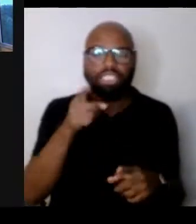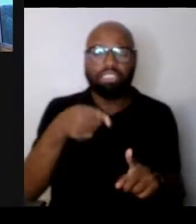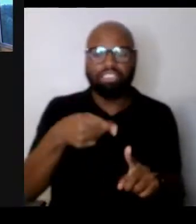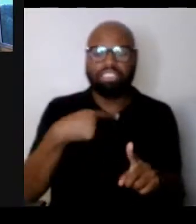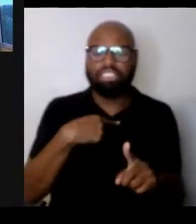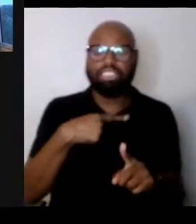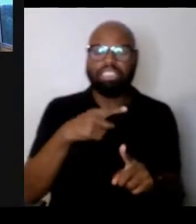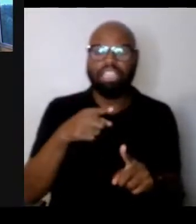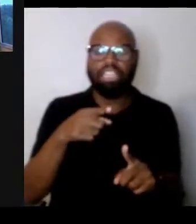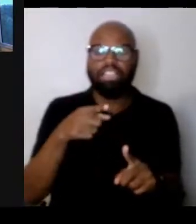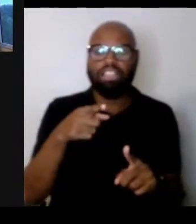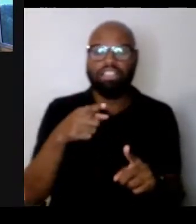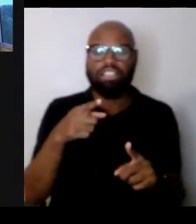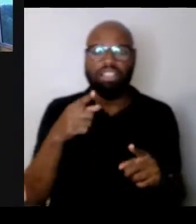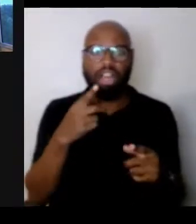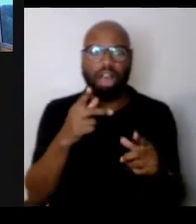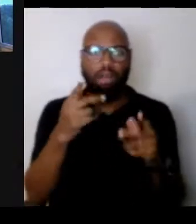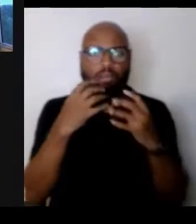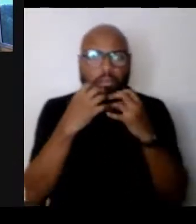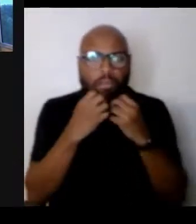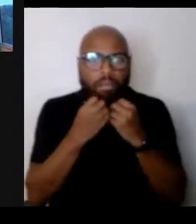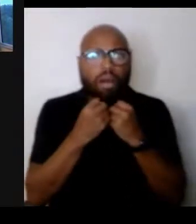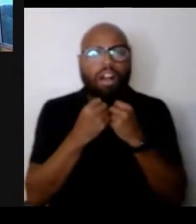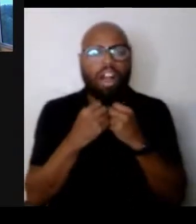"but what does that really mean for people on the ground?